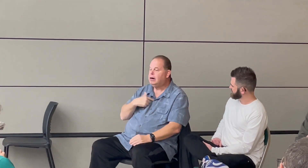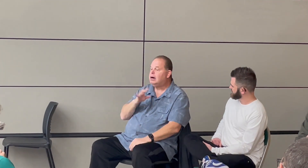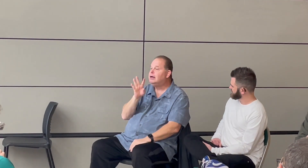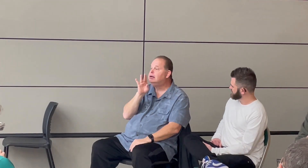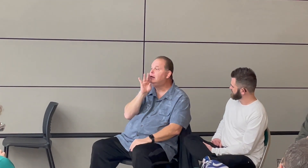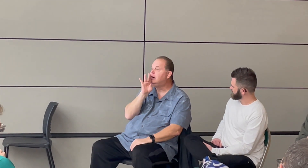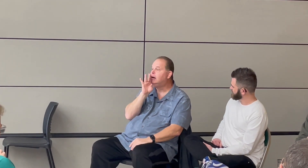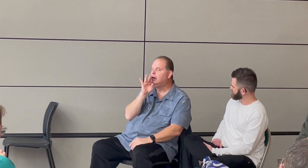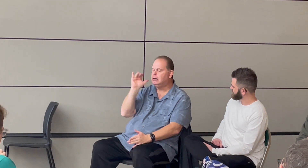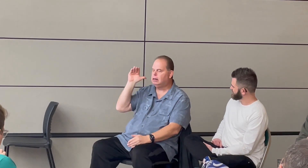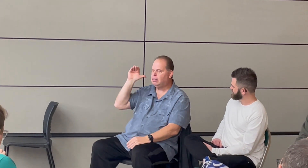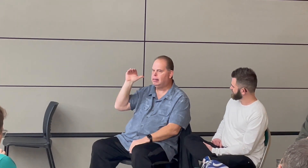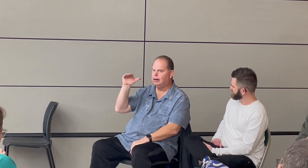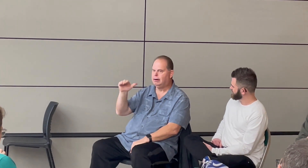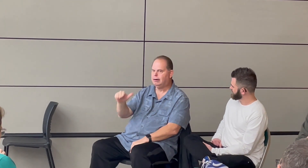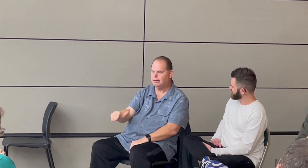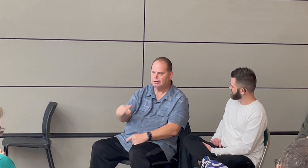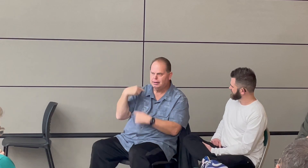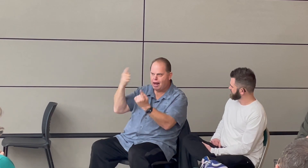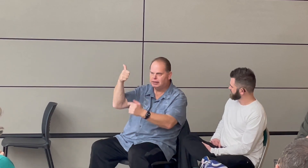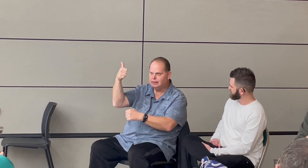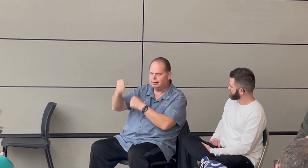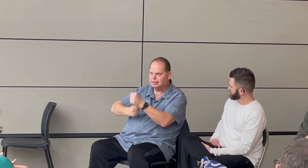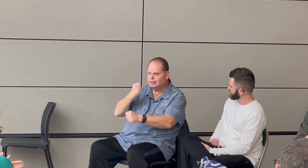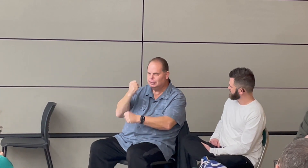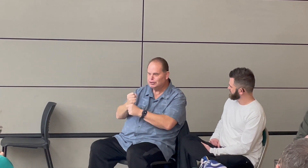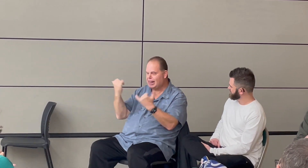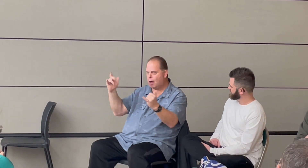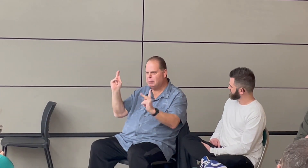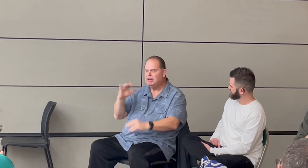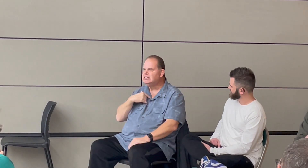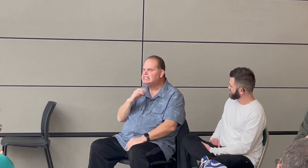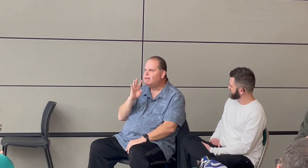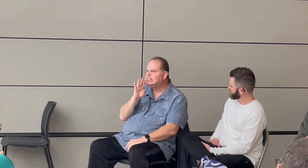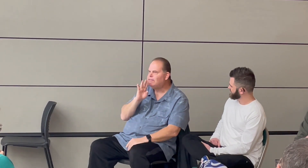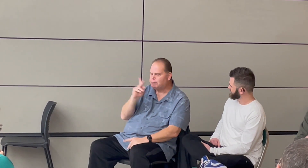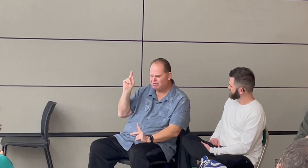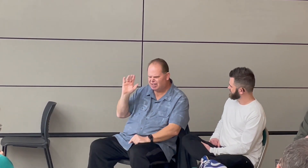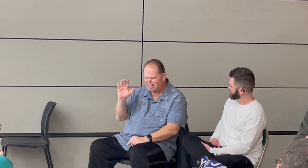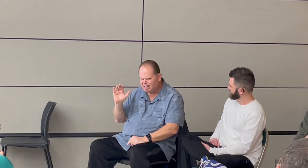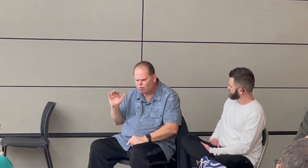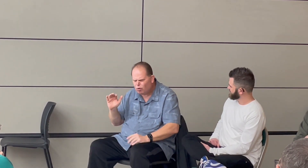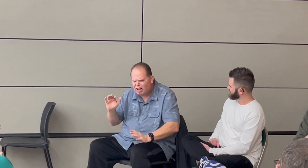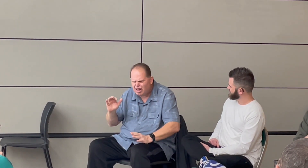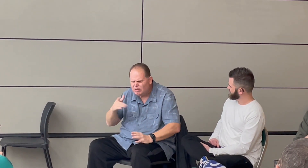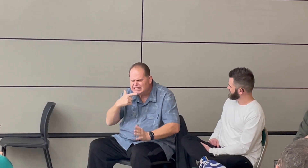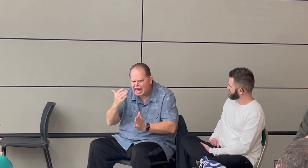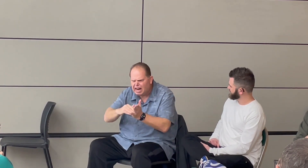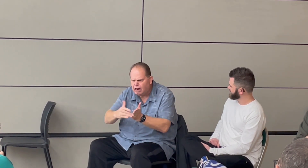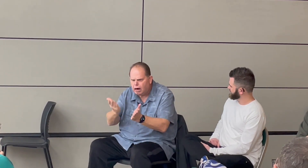forgot to tell you one thing when I'm speaking um prior to the last 10 years people would not